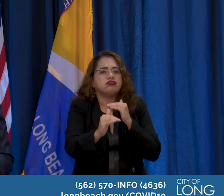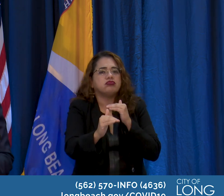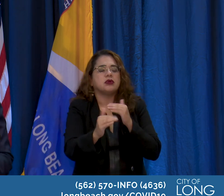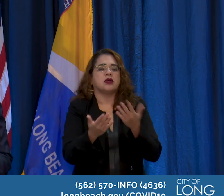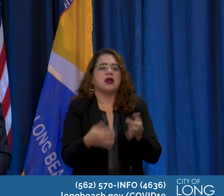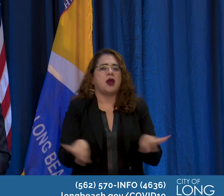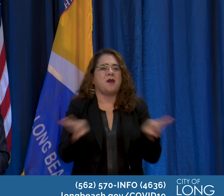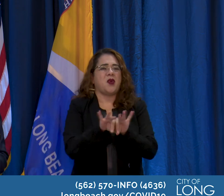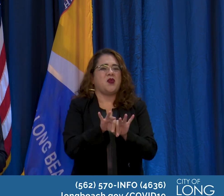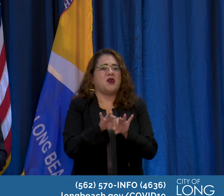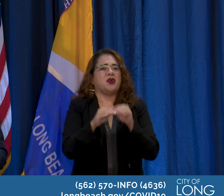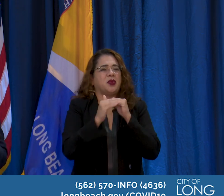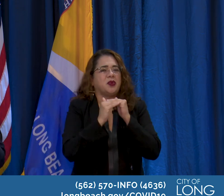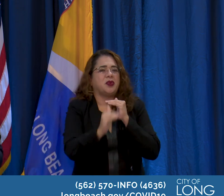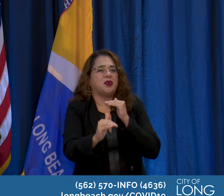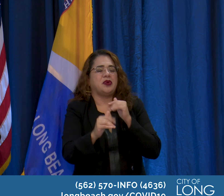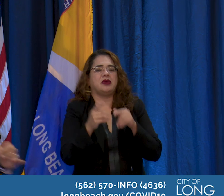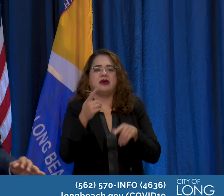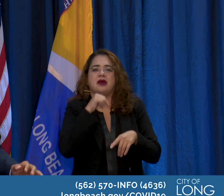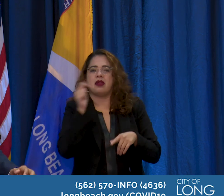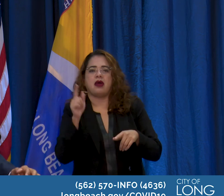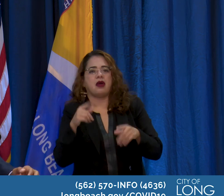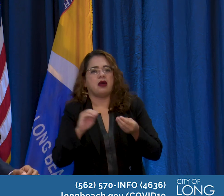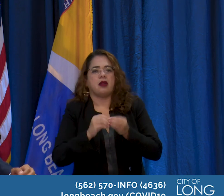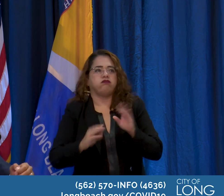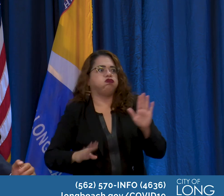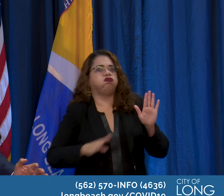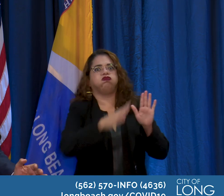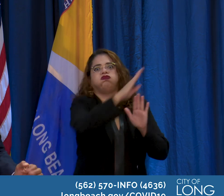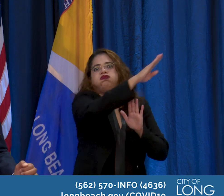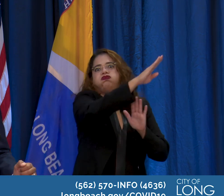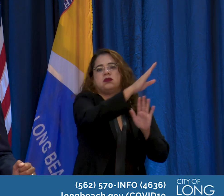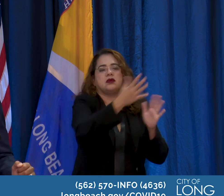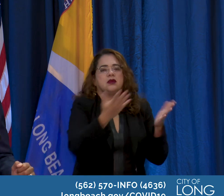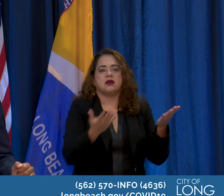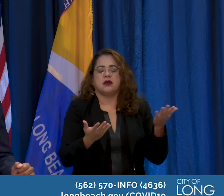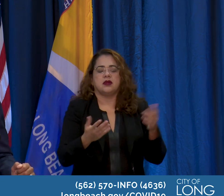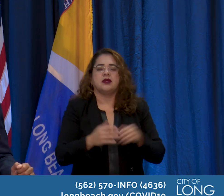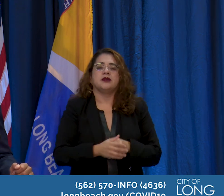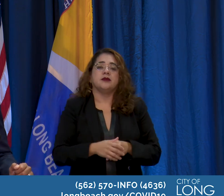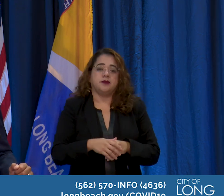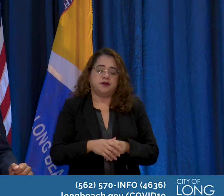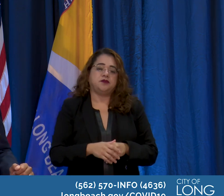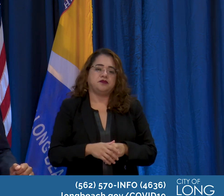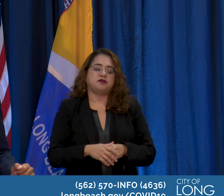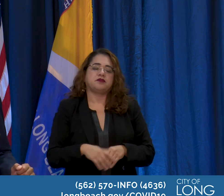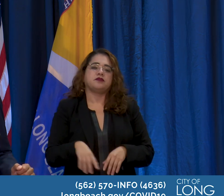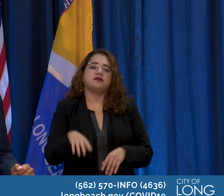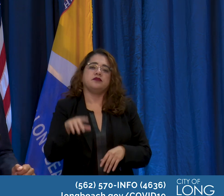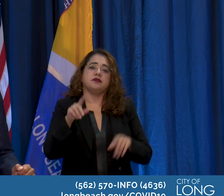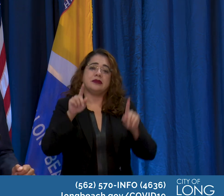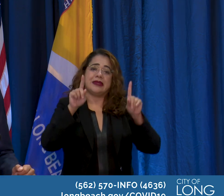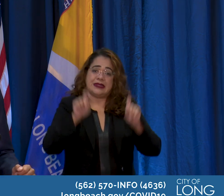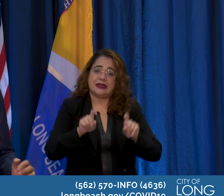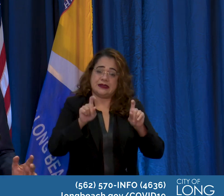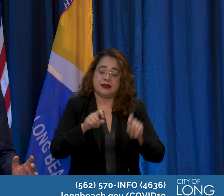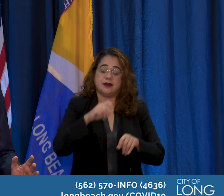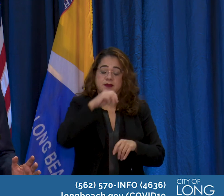I want to also just note that on the testing front, we should be so, really proud of our